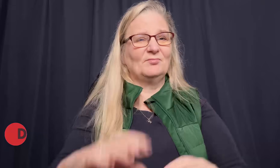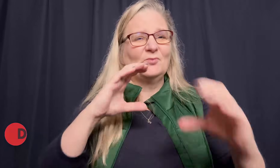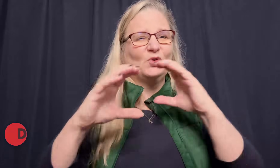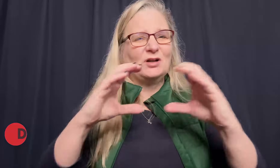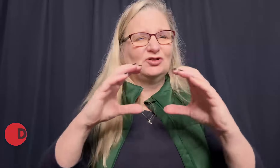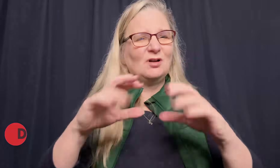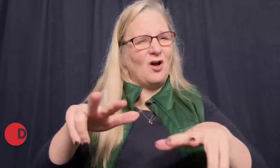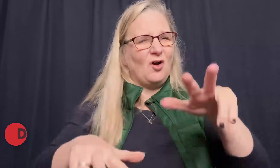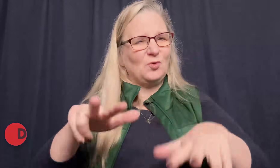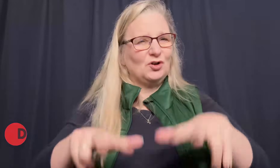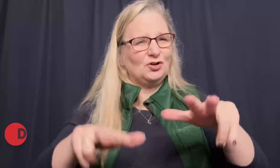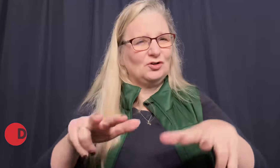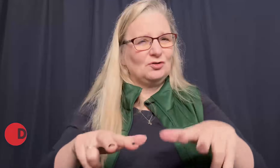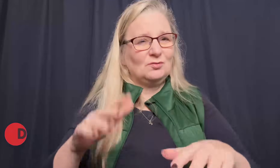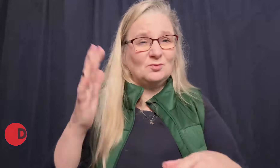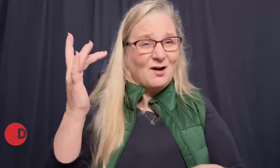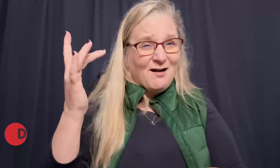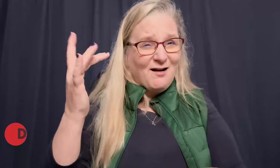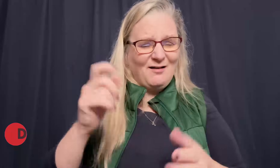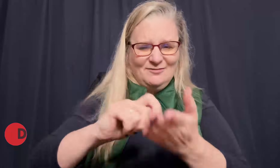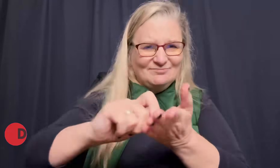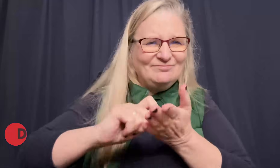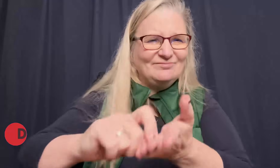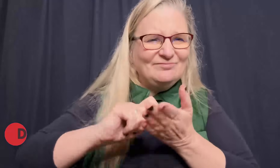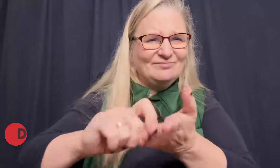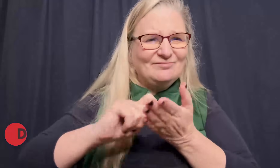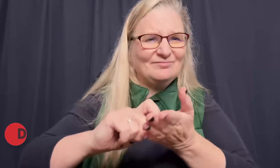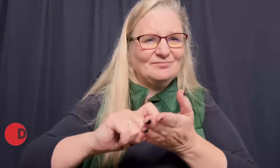communication was awkward because we had to use pen and paper.